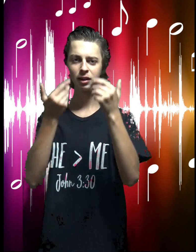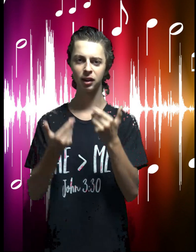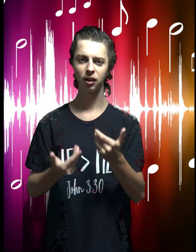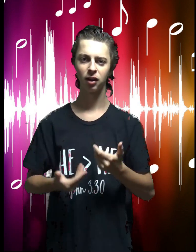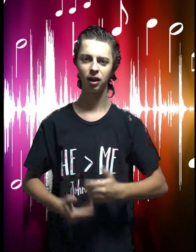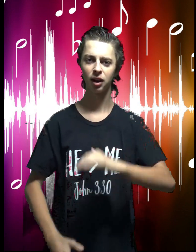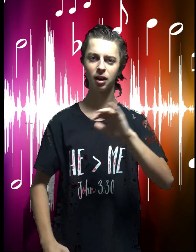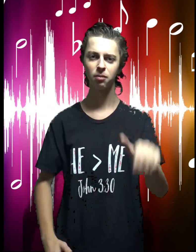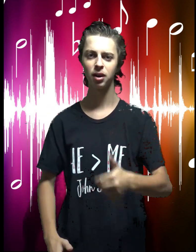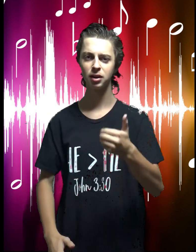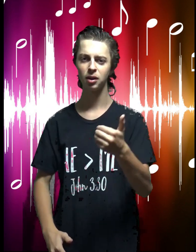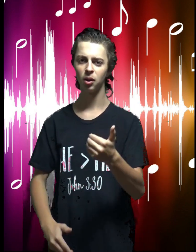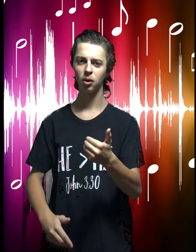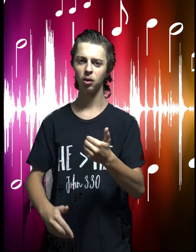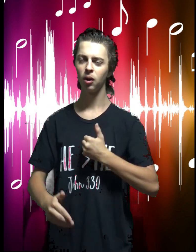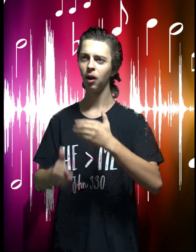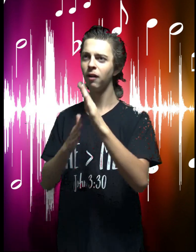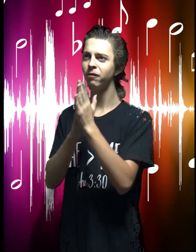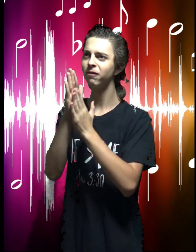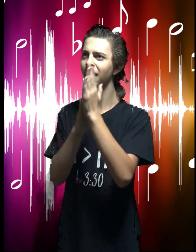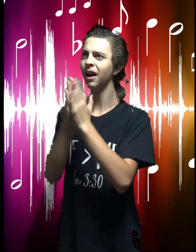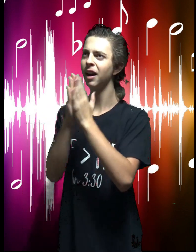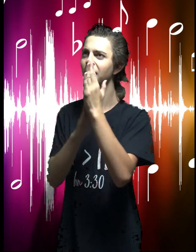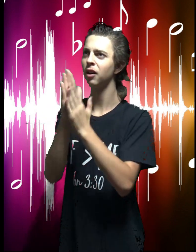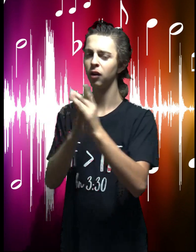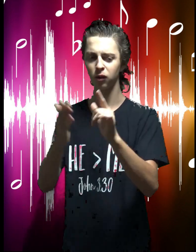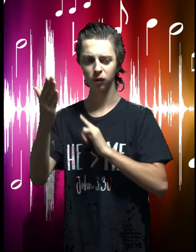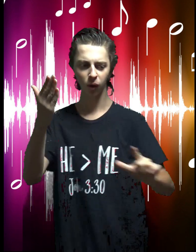Til' I am a soul on fire